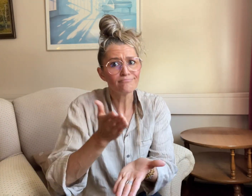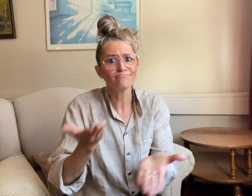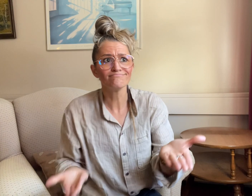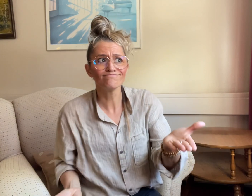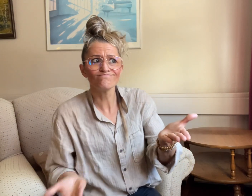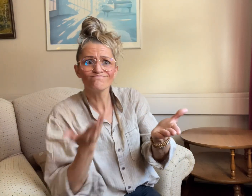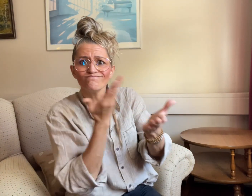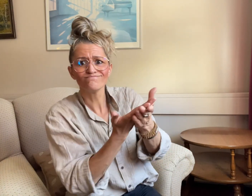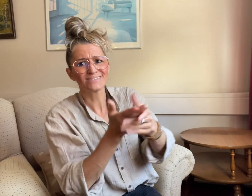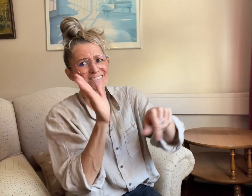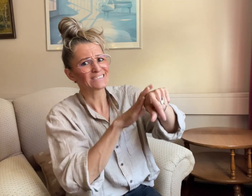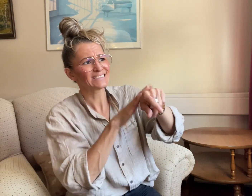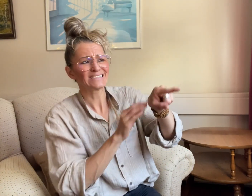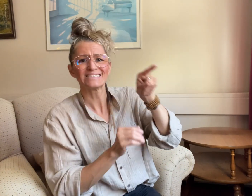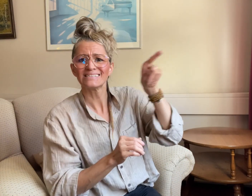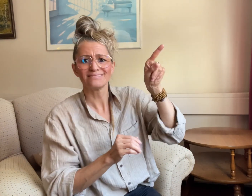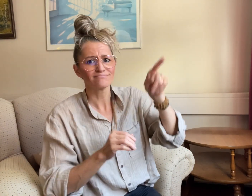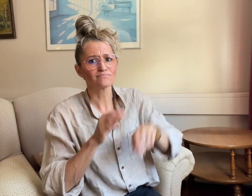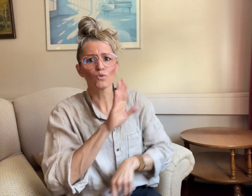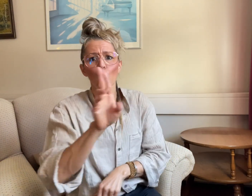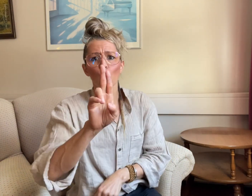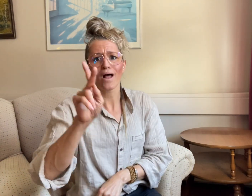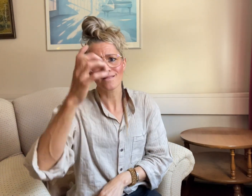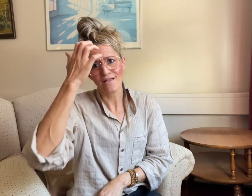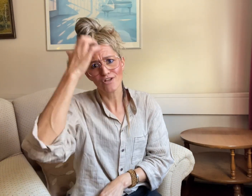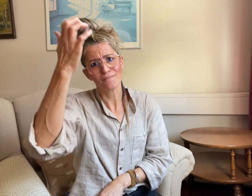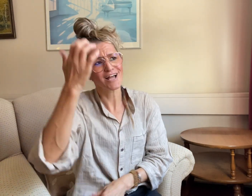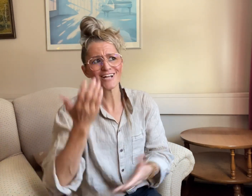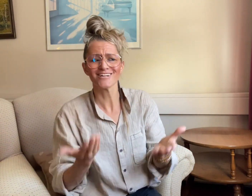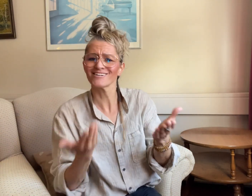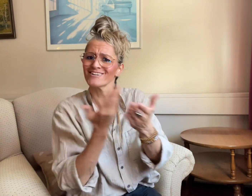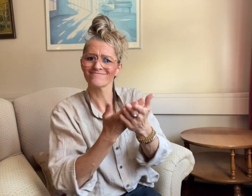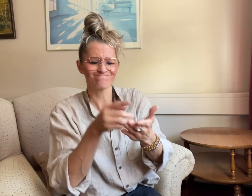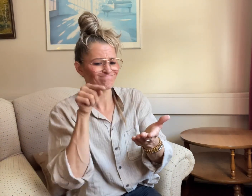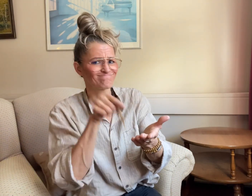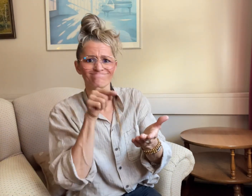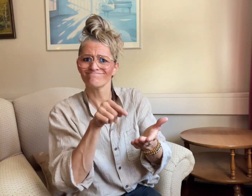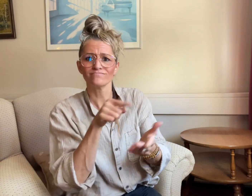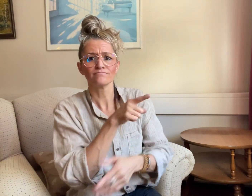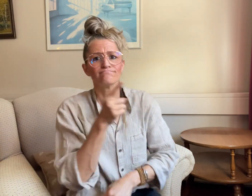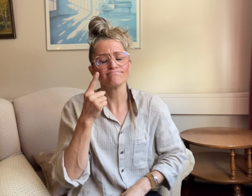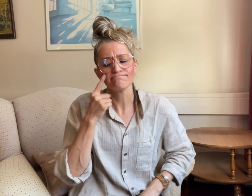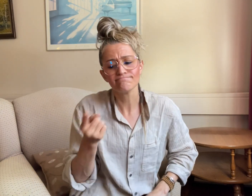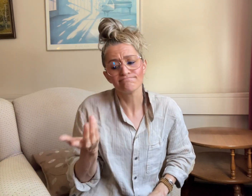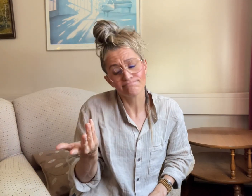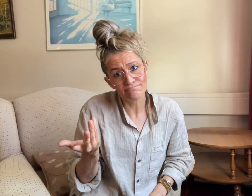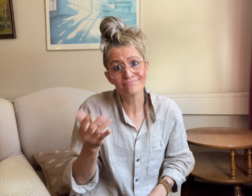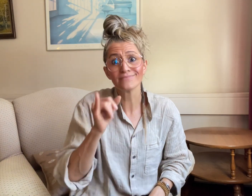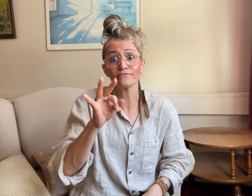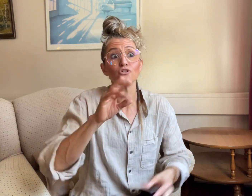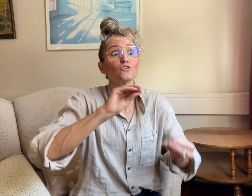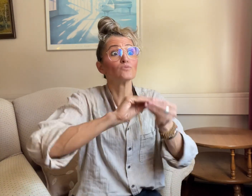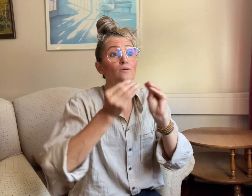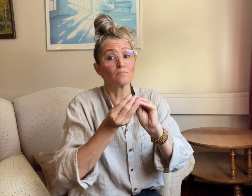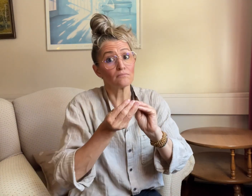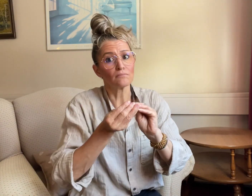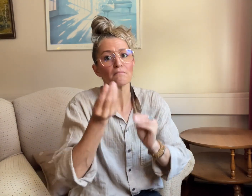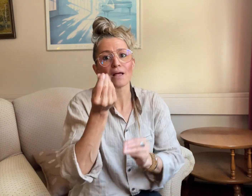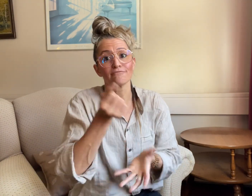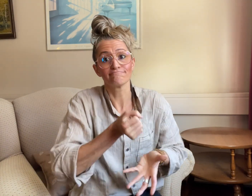this appeal against the UK Government should receive